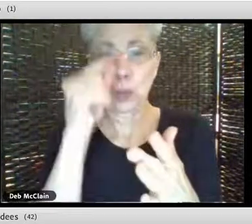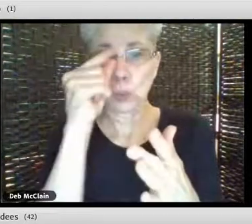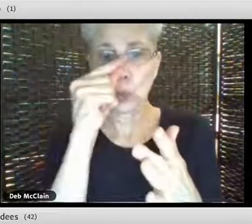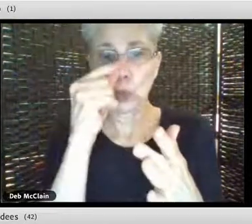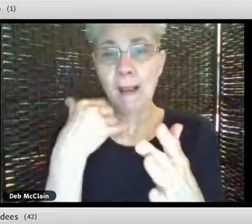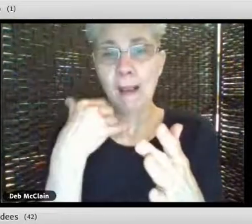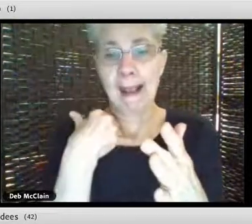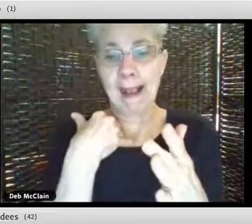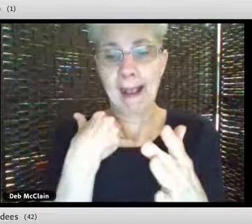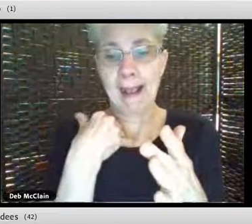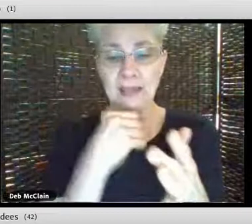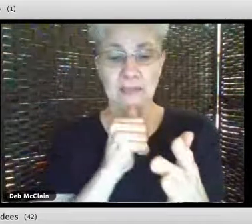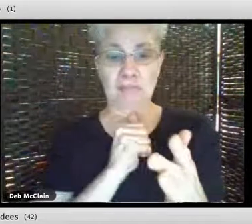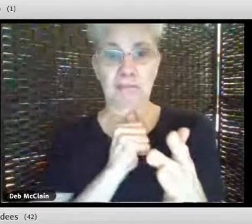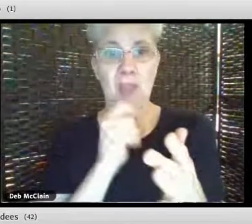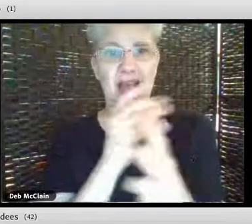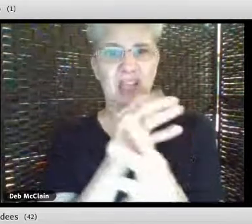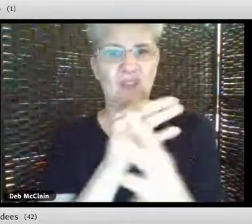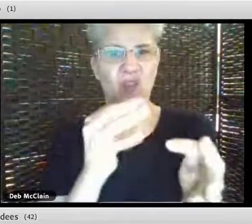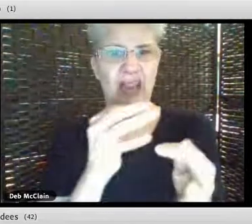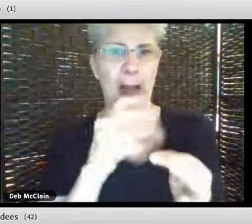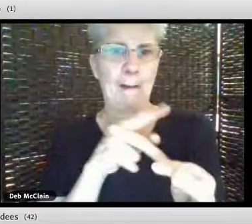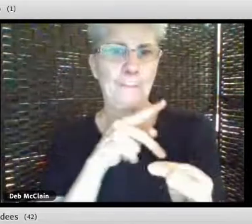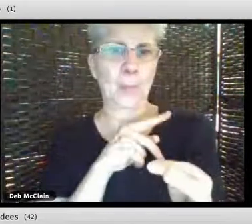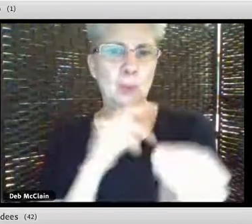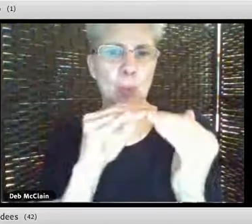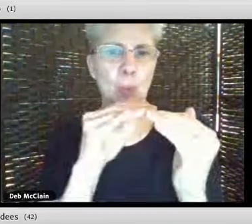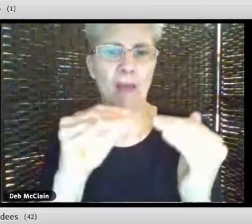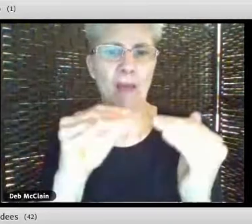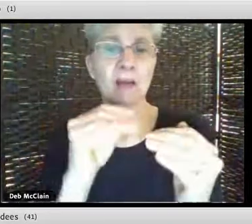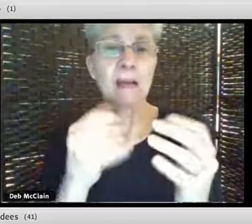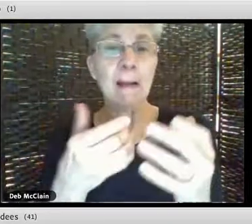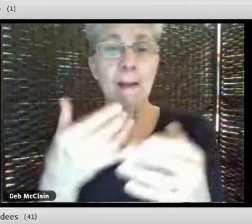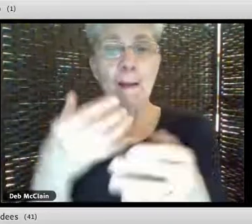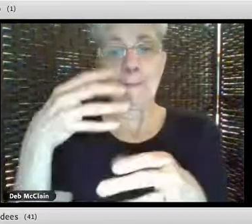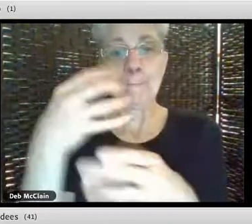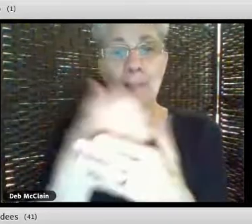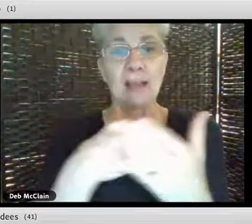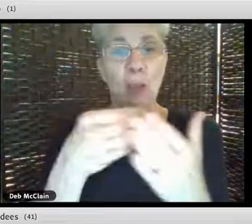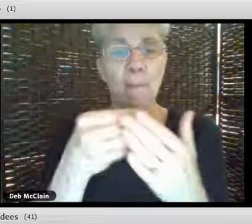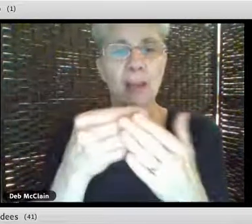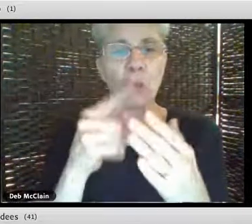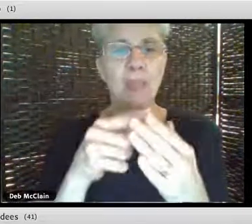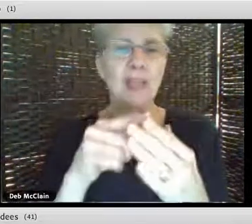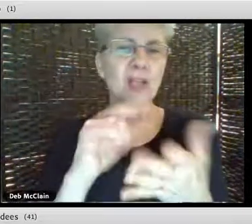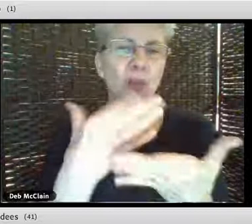on a personal level is free. I guess where they make their money is kind of when they start doing their enterprise things for business,